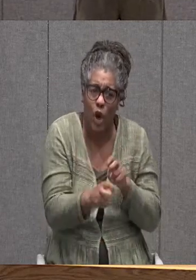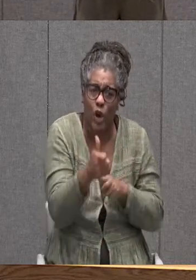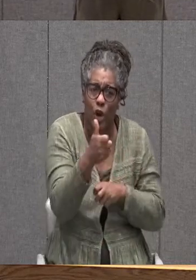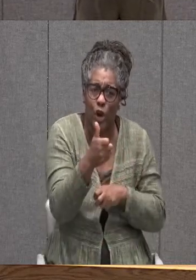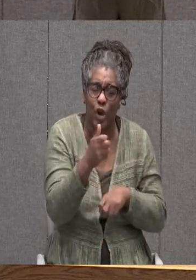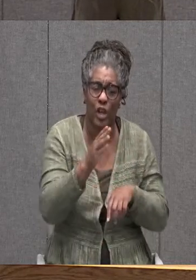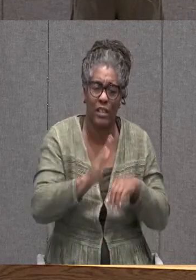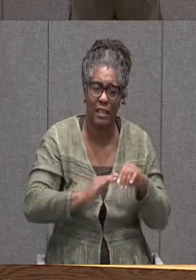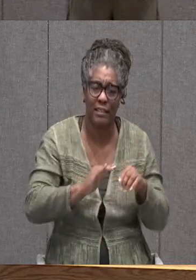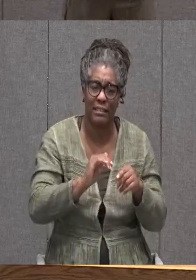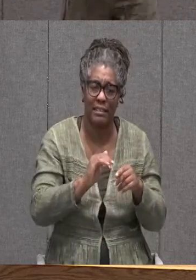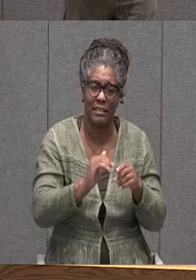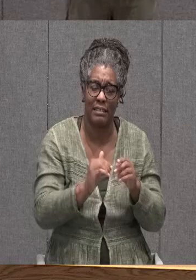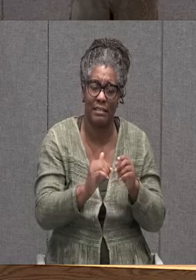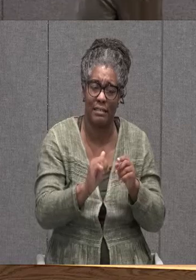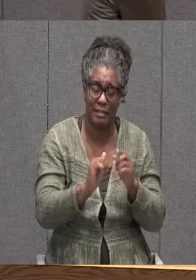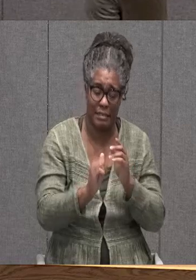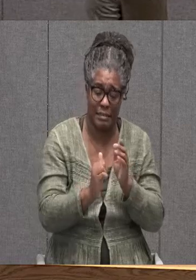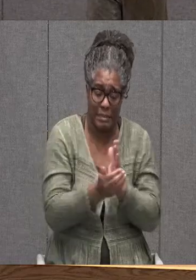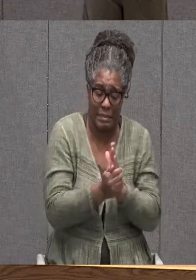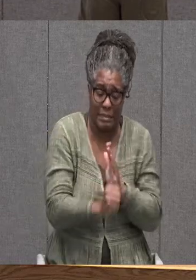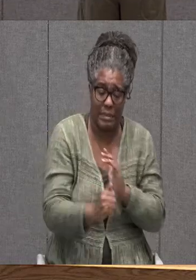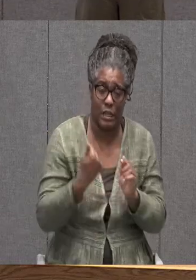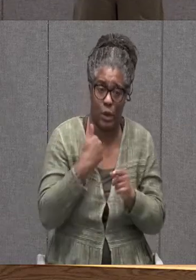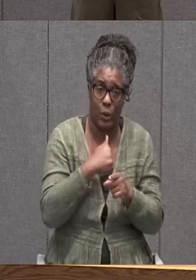(in foreign language)